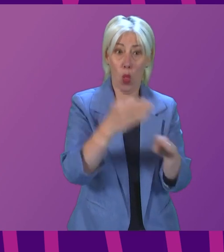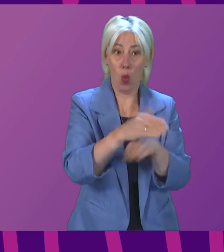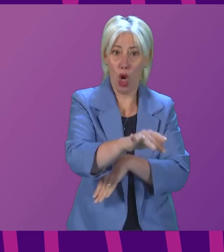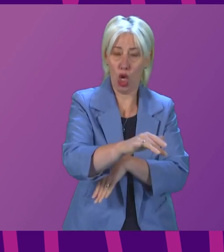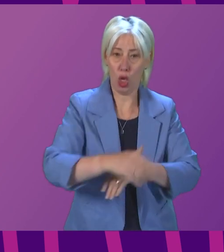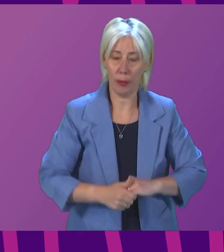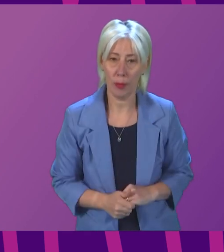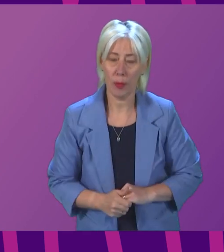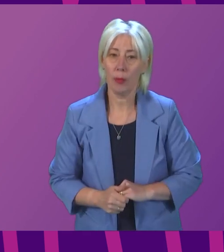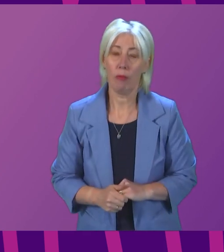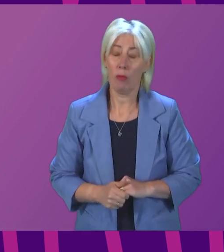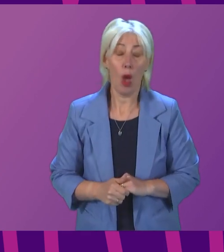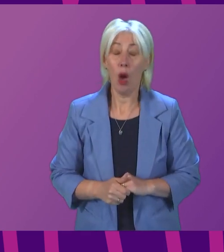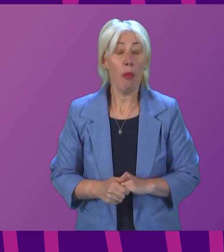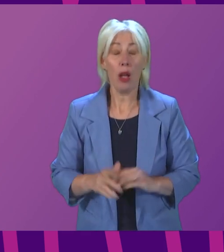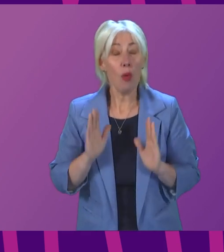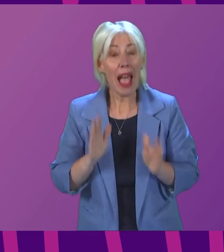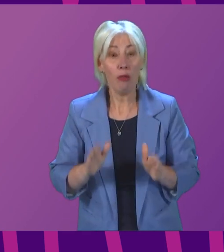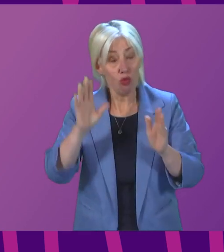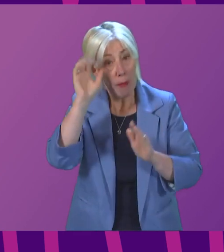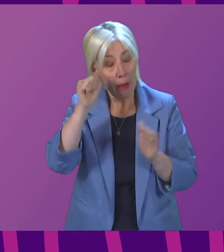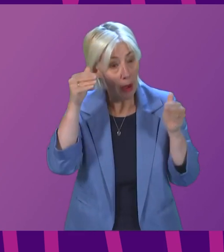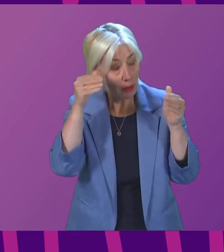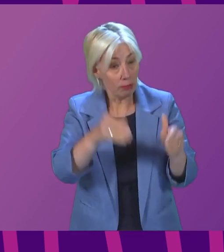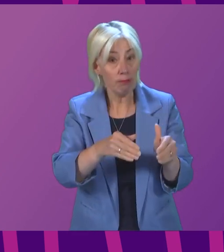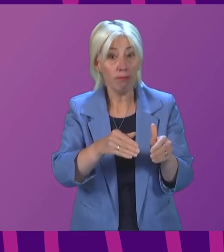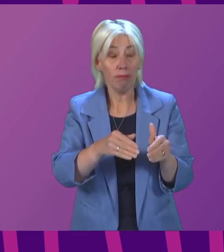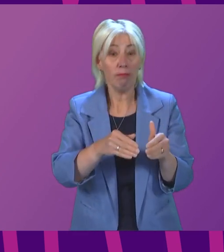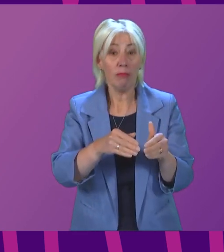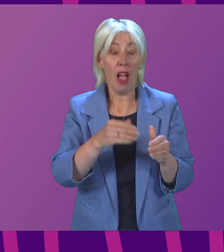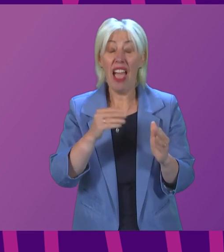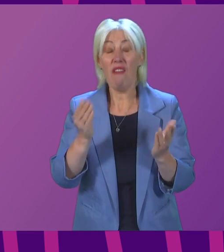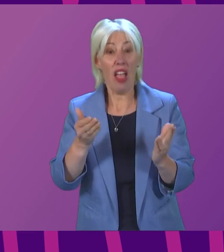We should not lose sight of the fact that, but for Government intervention, the shipyard